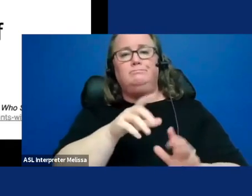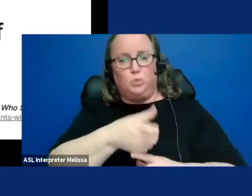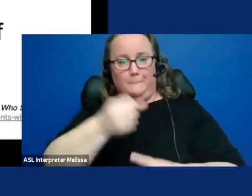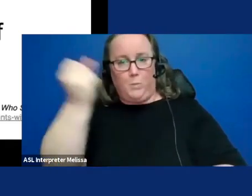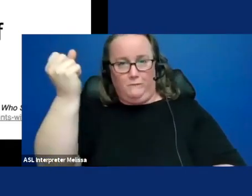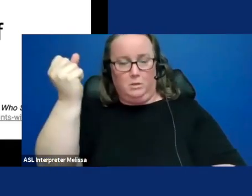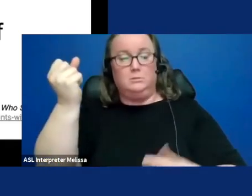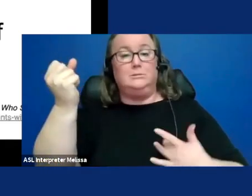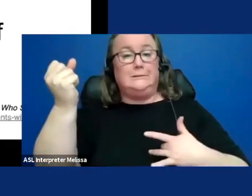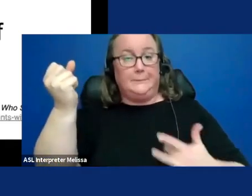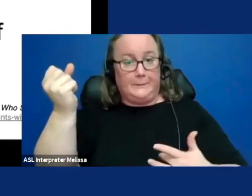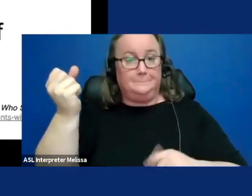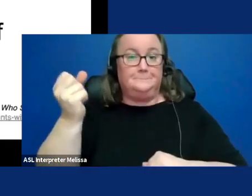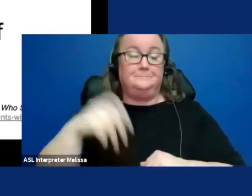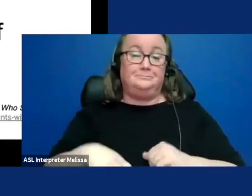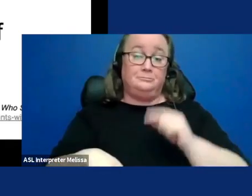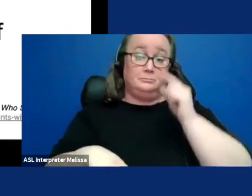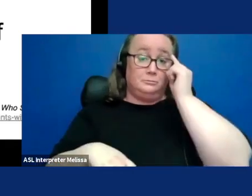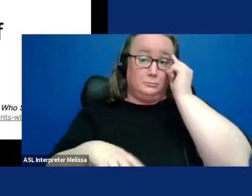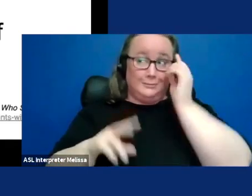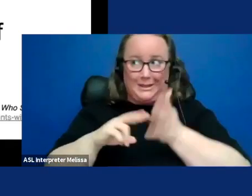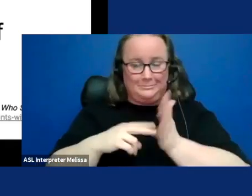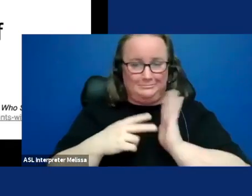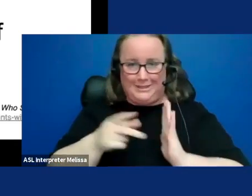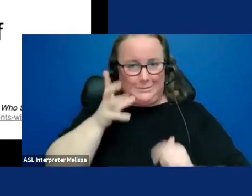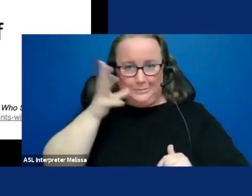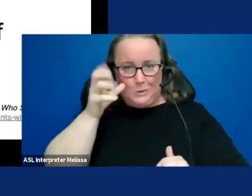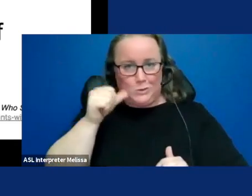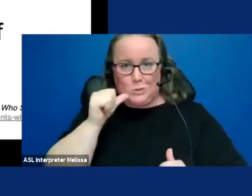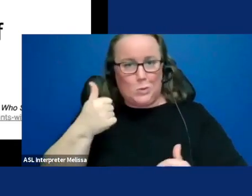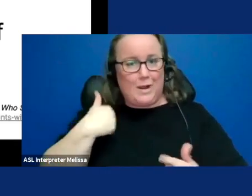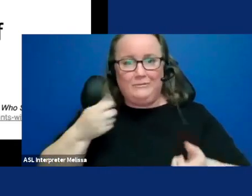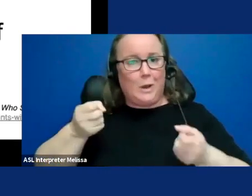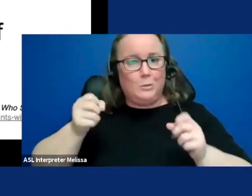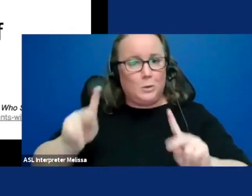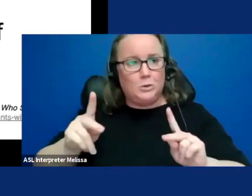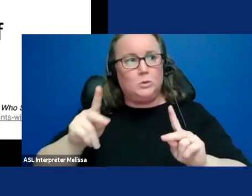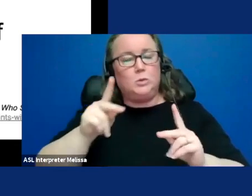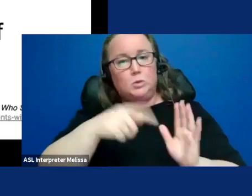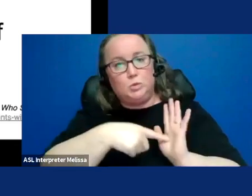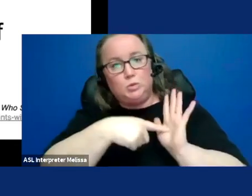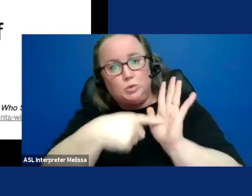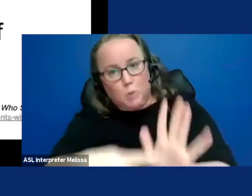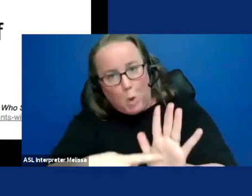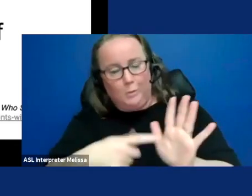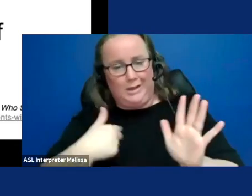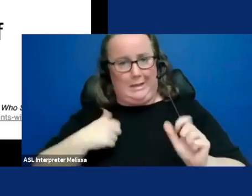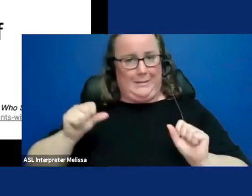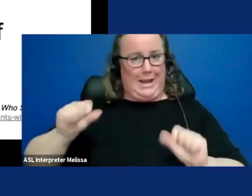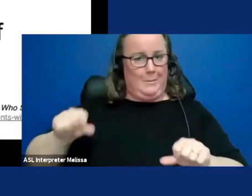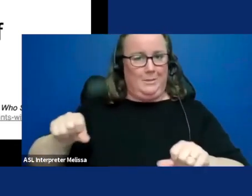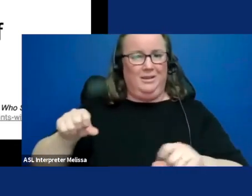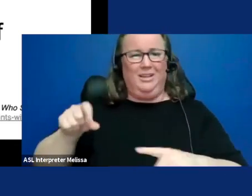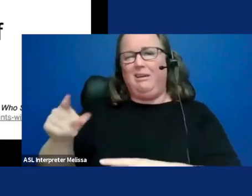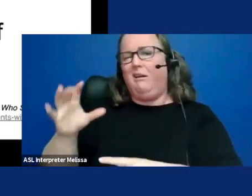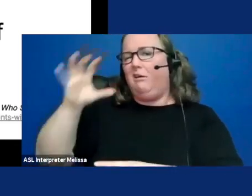What that means is there's not even an opportunity for that parent to learn and show that they can be capable. People assume you're unfit and then remove,